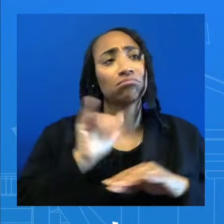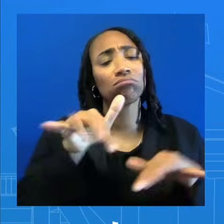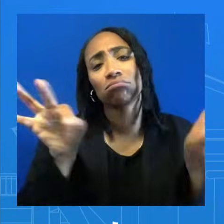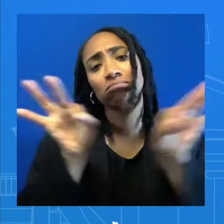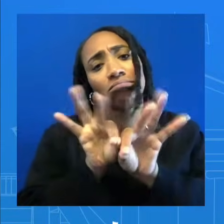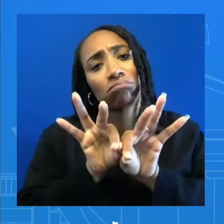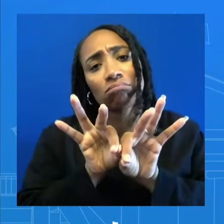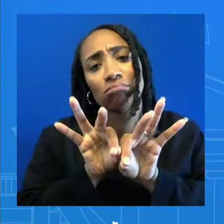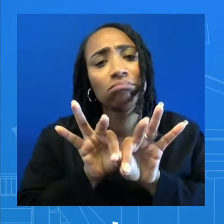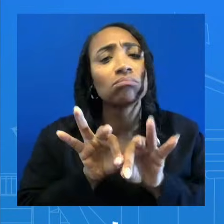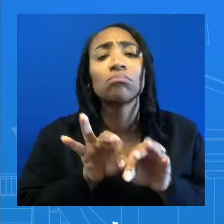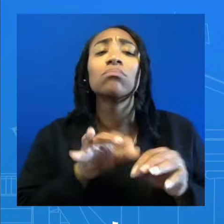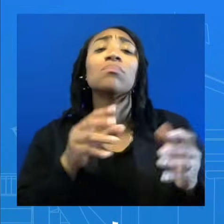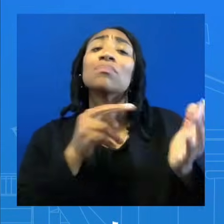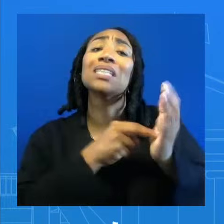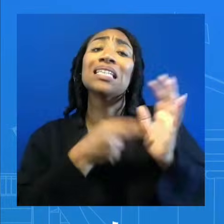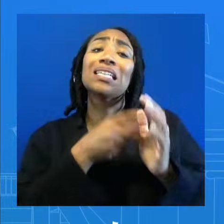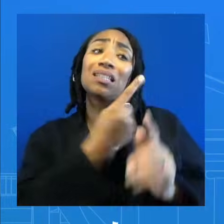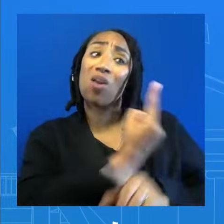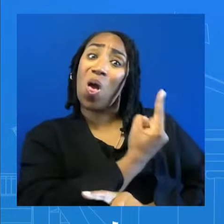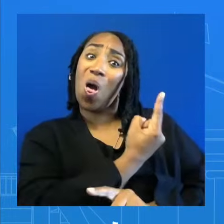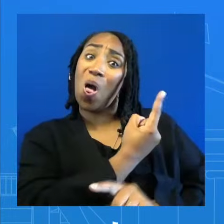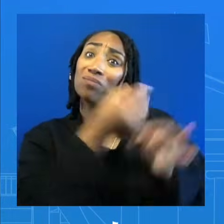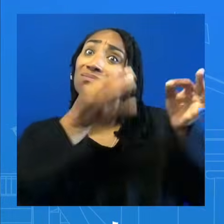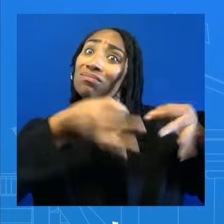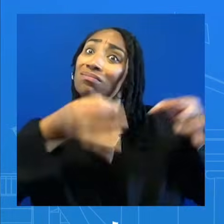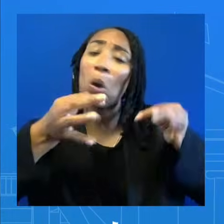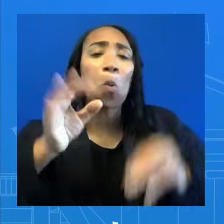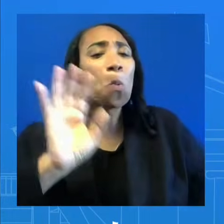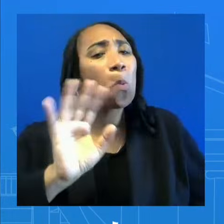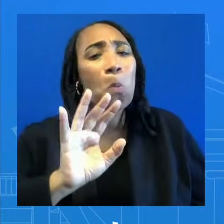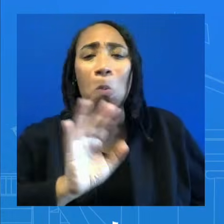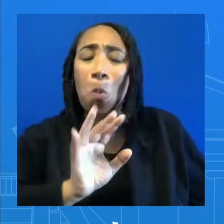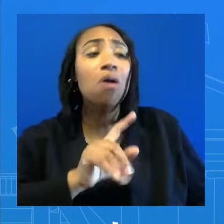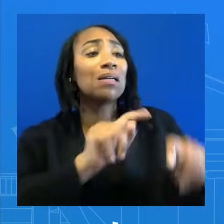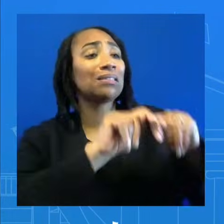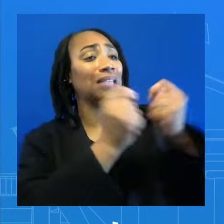He makes this decision on how to move forward. I'm not going to get into the nitty-gritty,